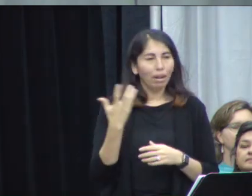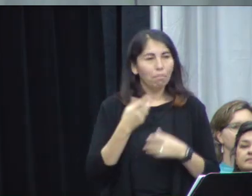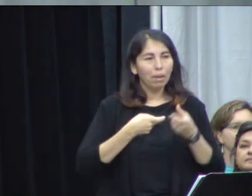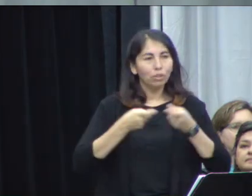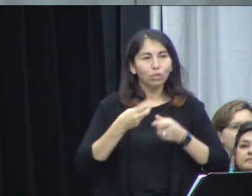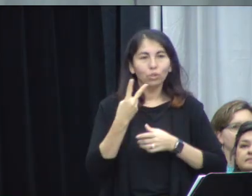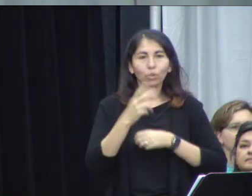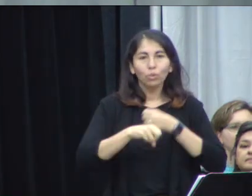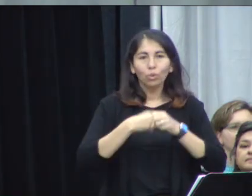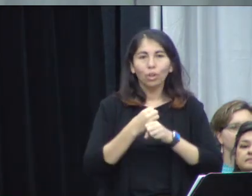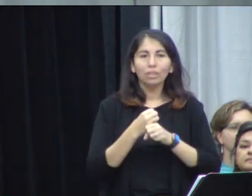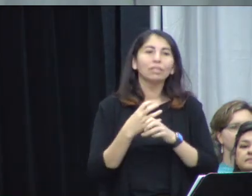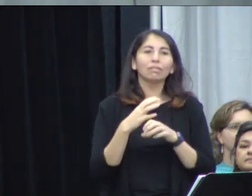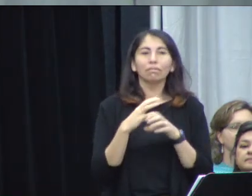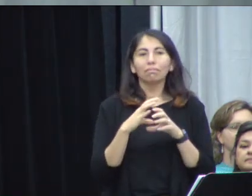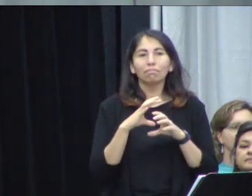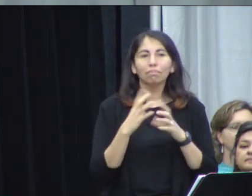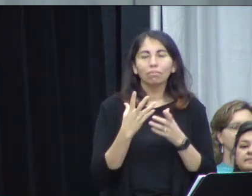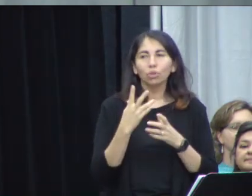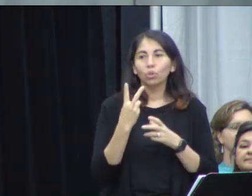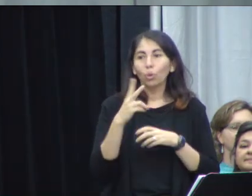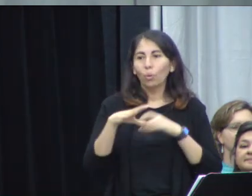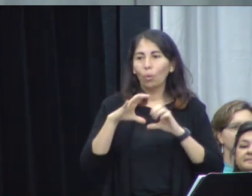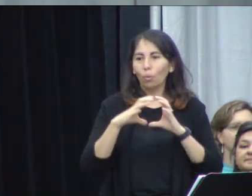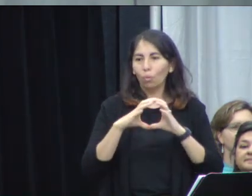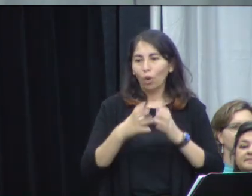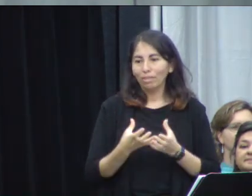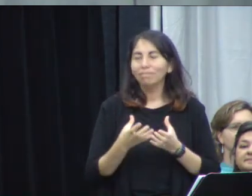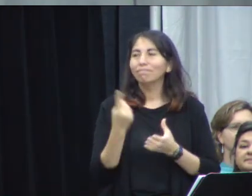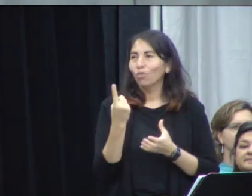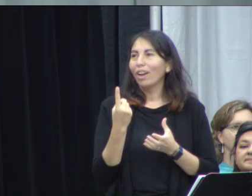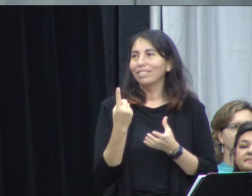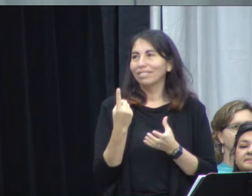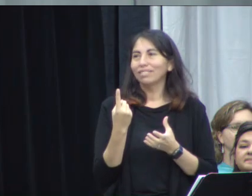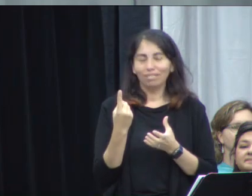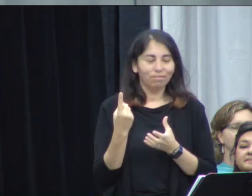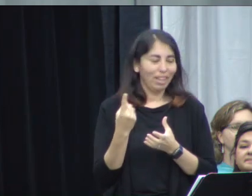The capability to include anyone in a conversation